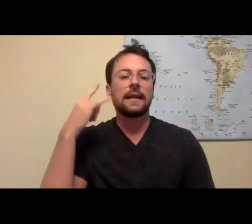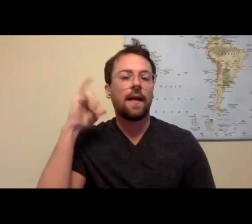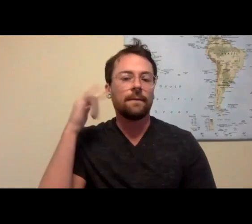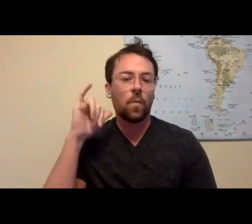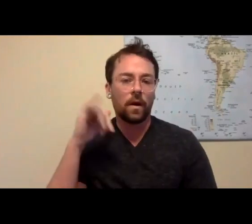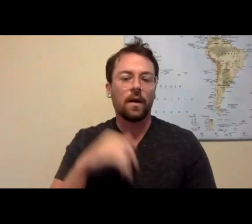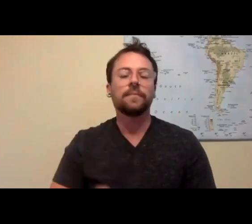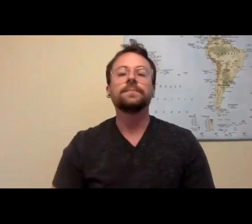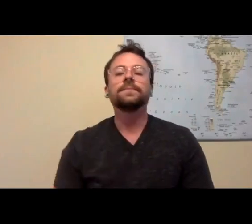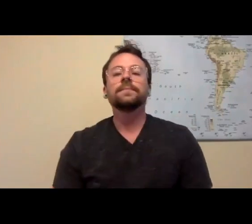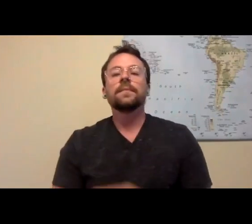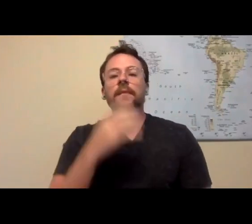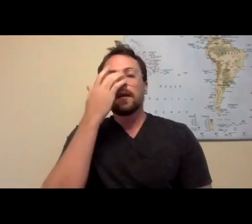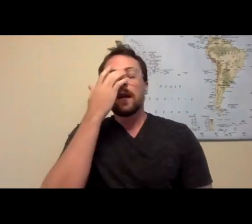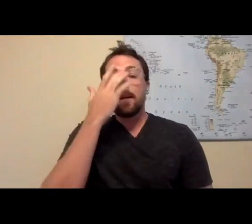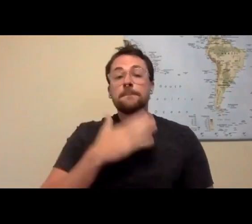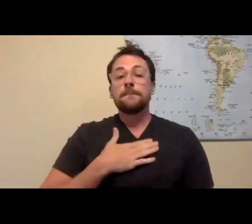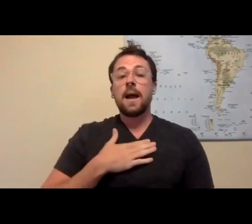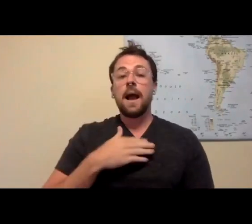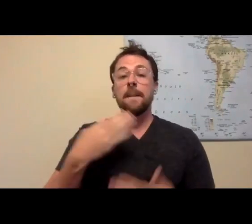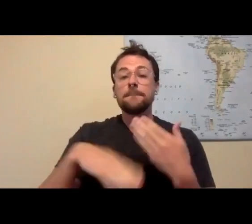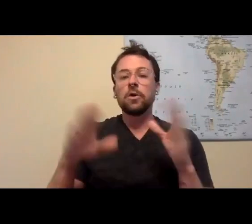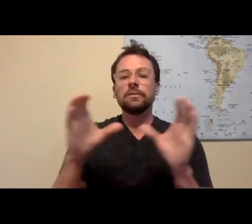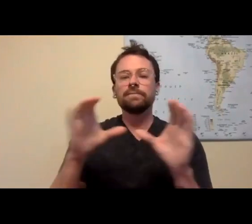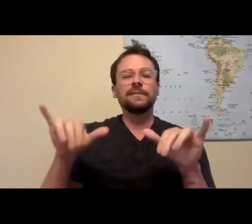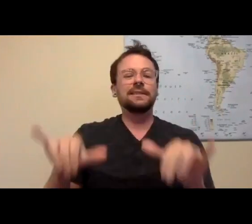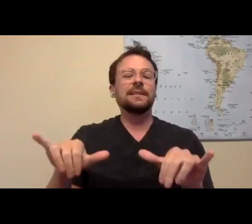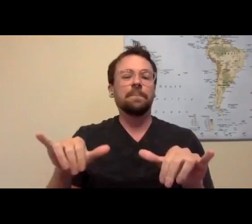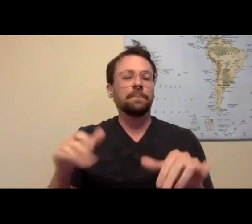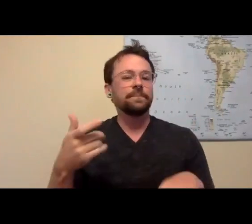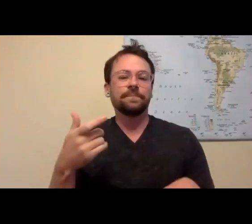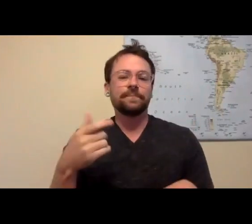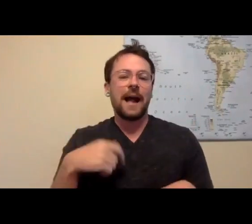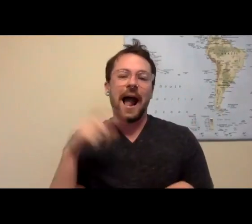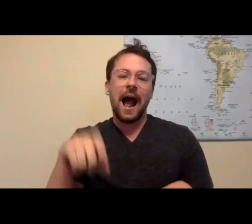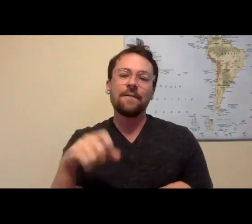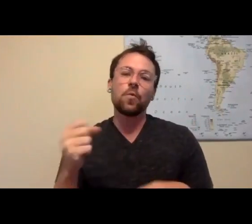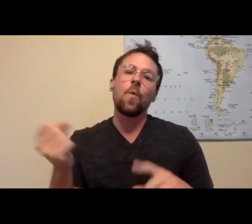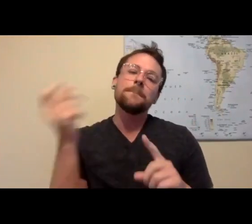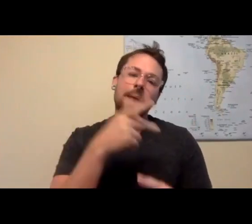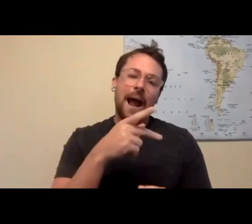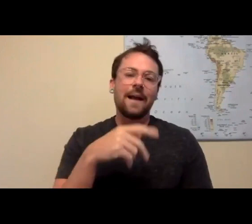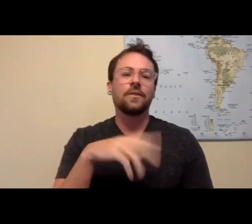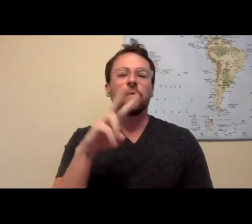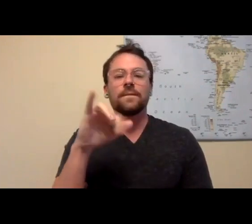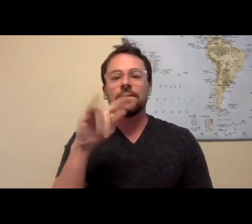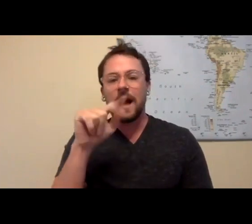> So I have legally changed my name and I went through the court system in California for my driver's license.